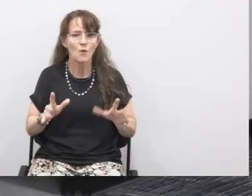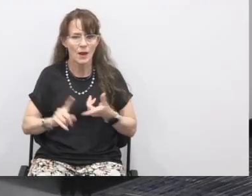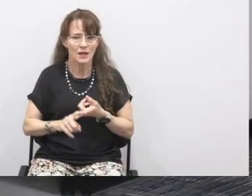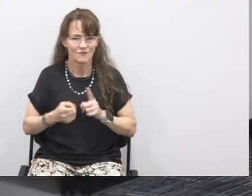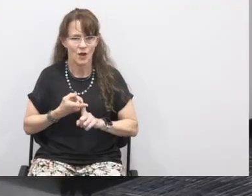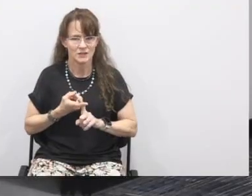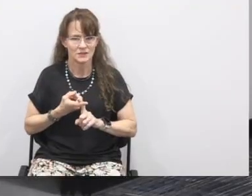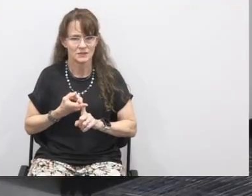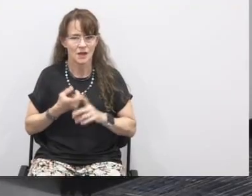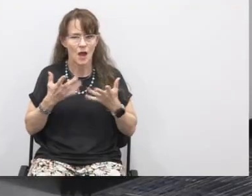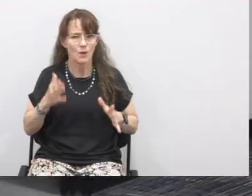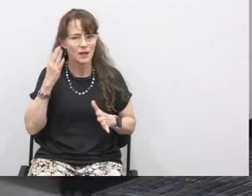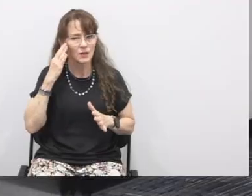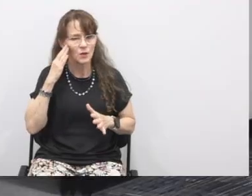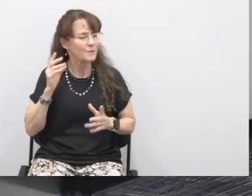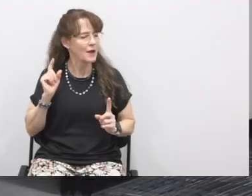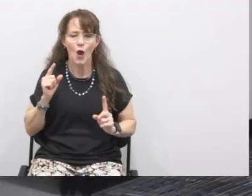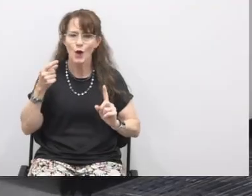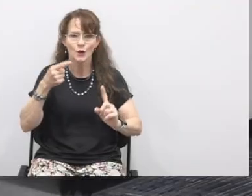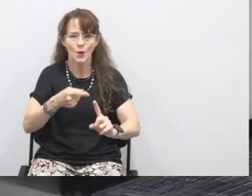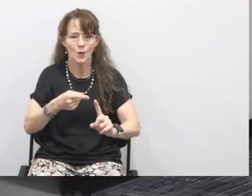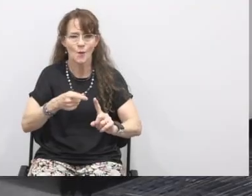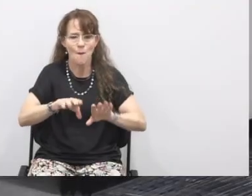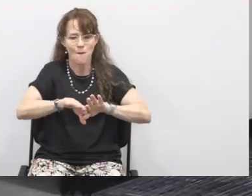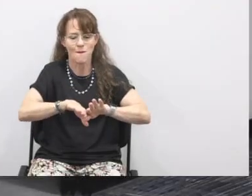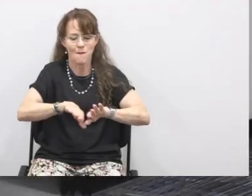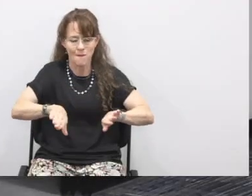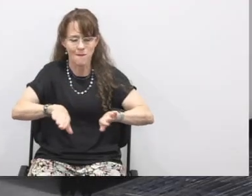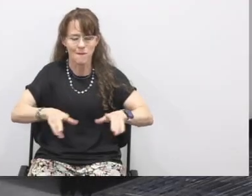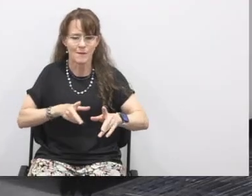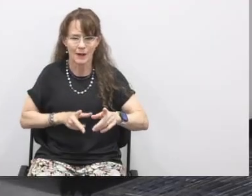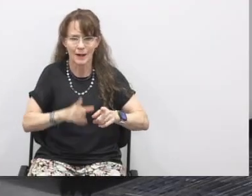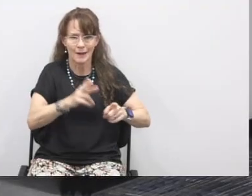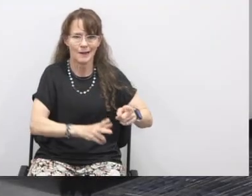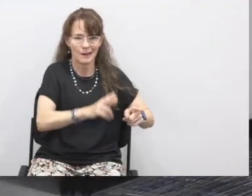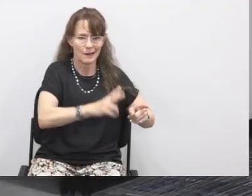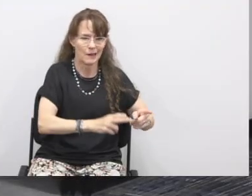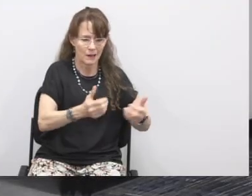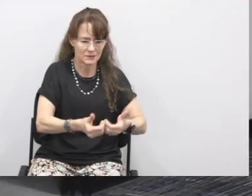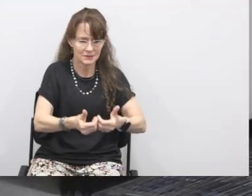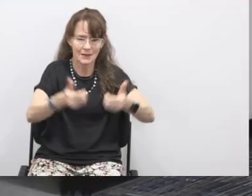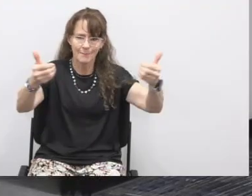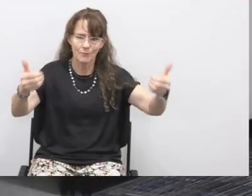And one of our goals was to split up some of the mentors to find underclassmen,